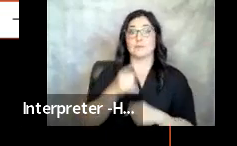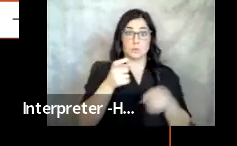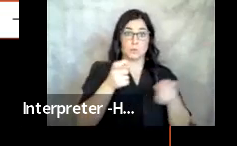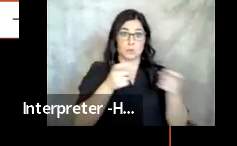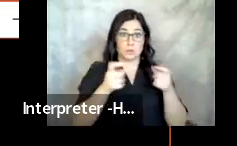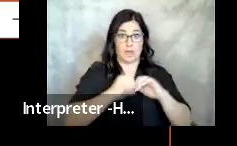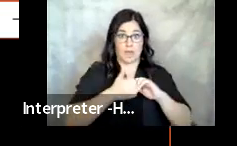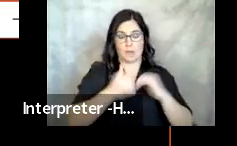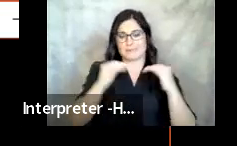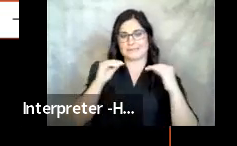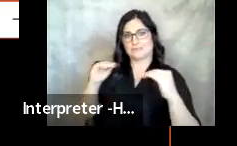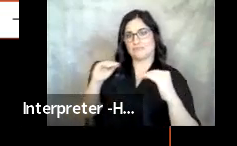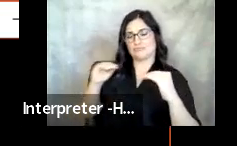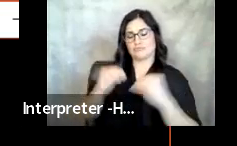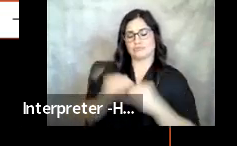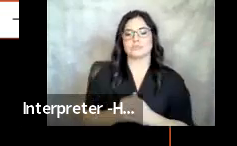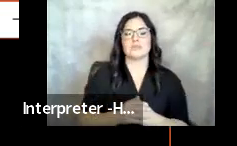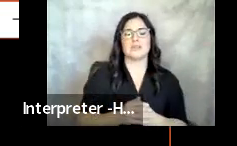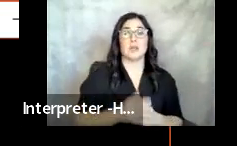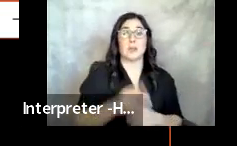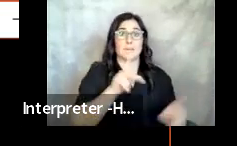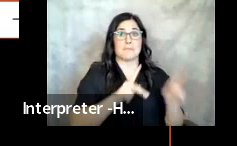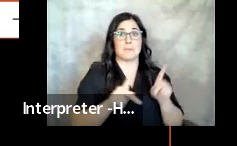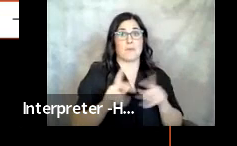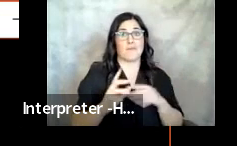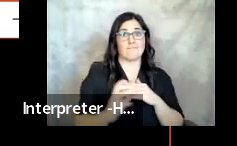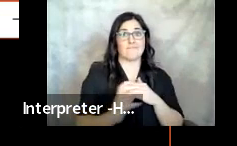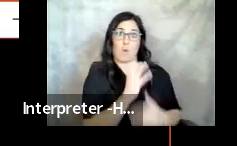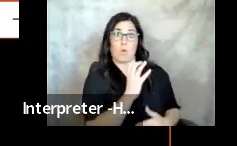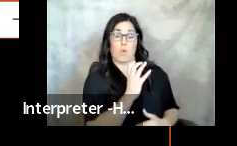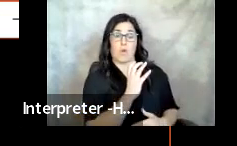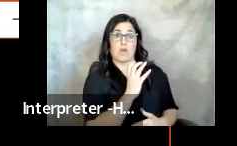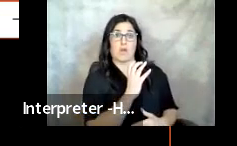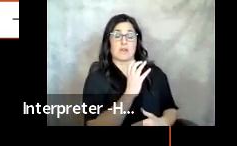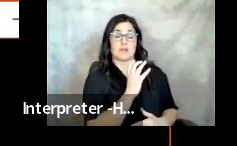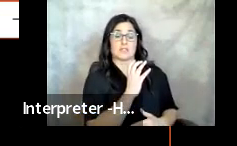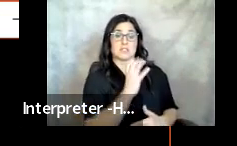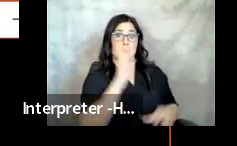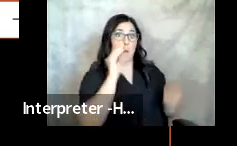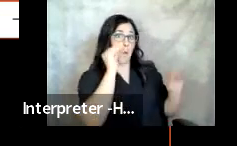Then nobody has to force you to. Obey in the future.